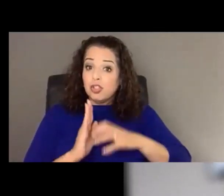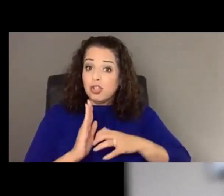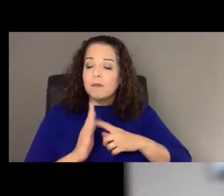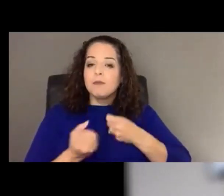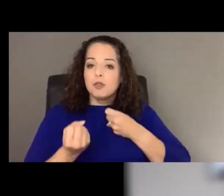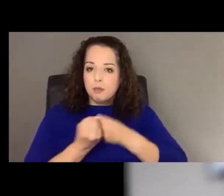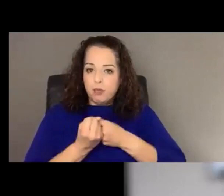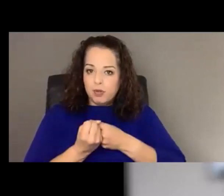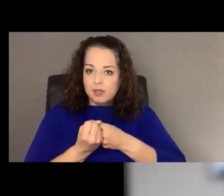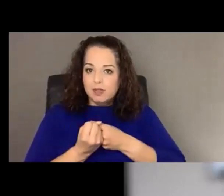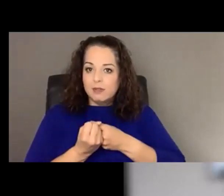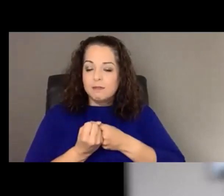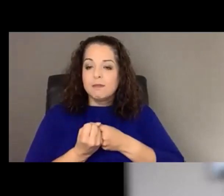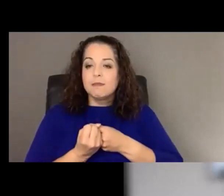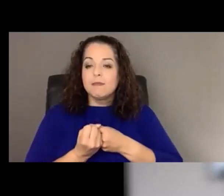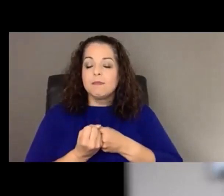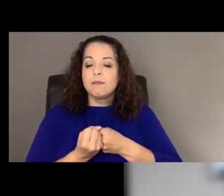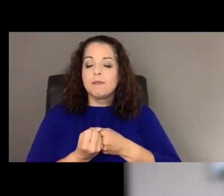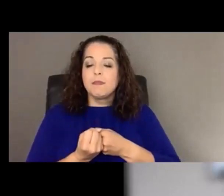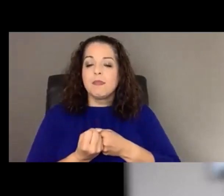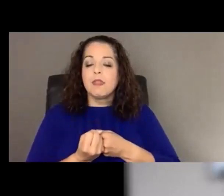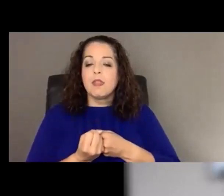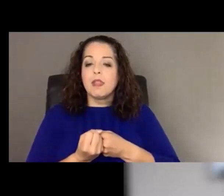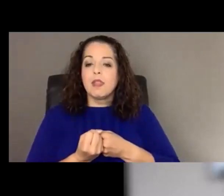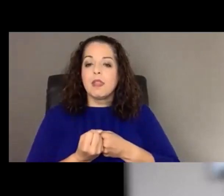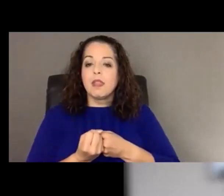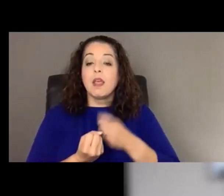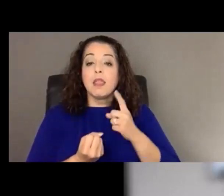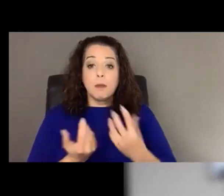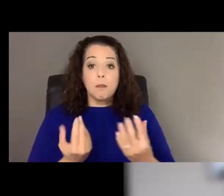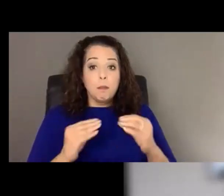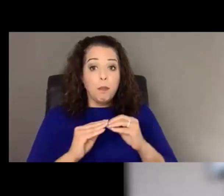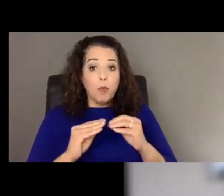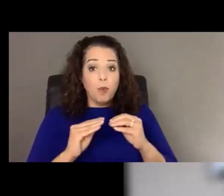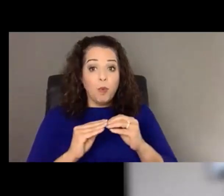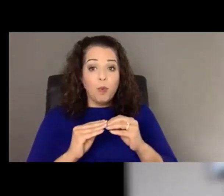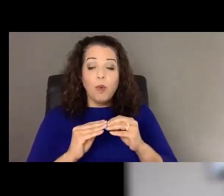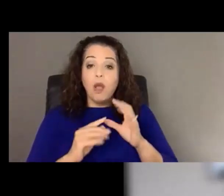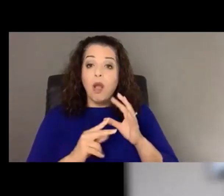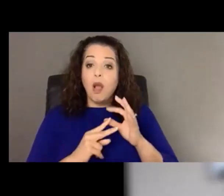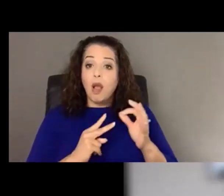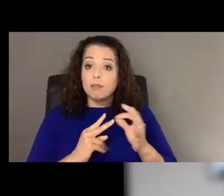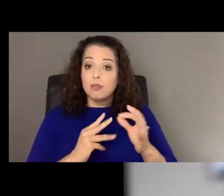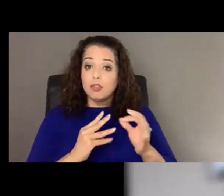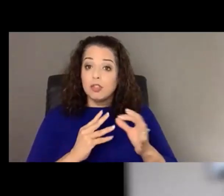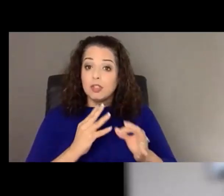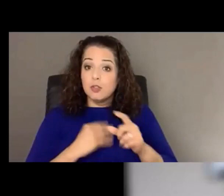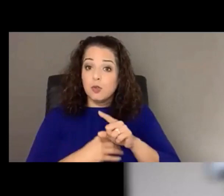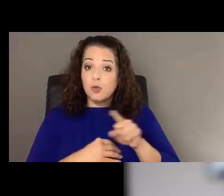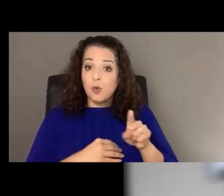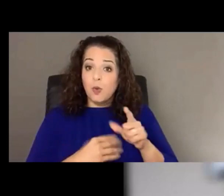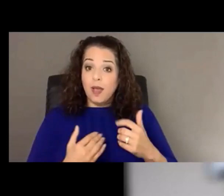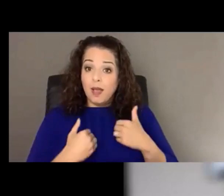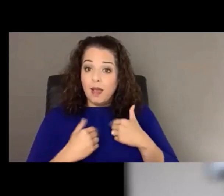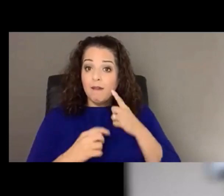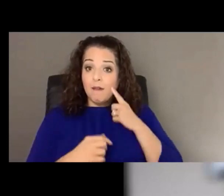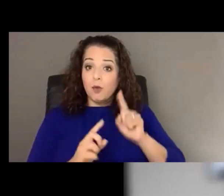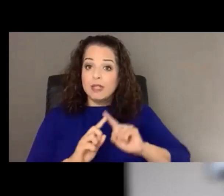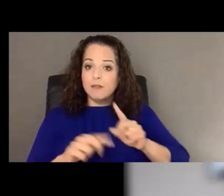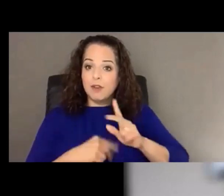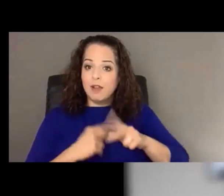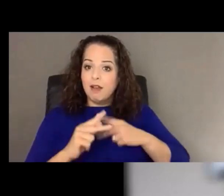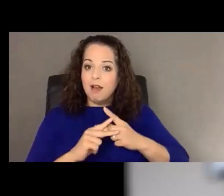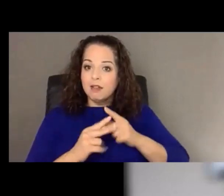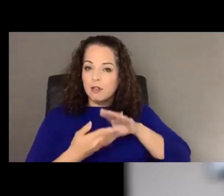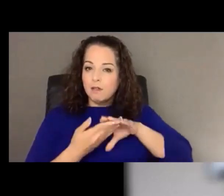that the more options you have for different kinds of learners